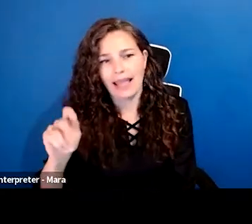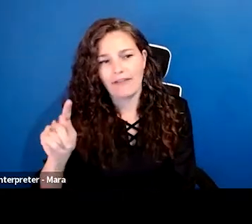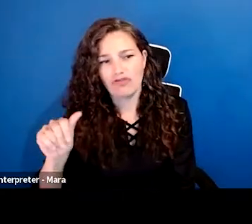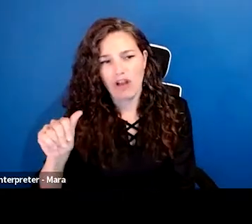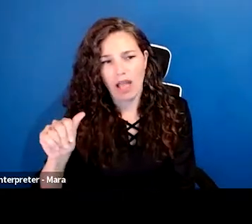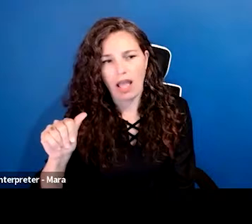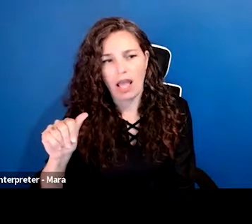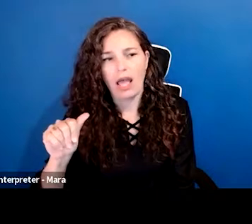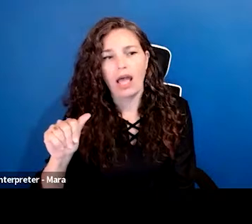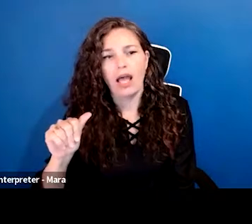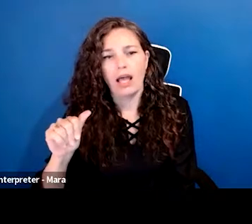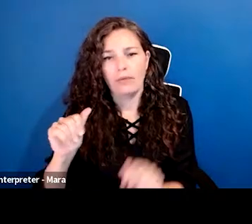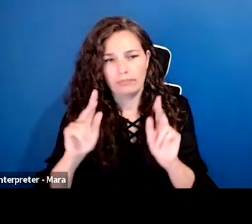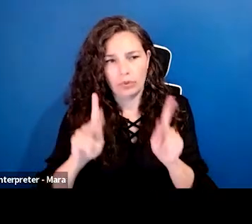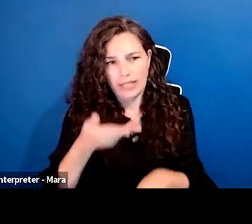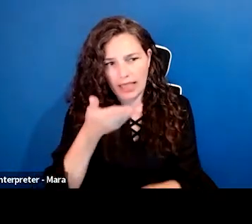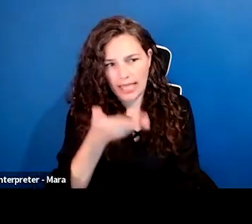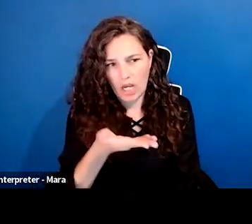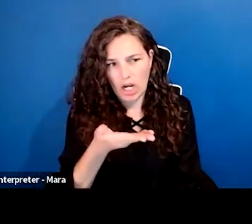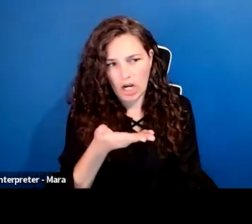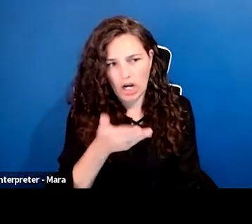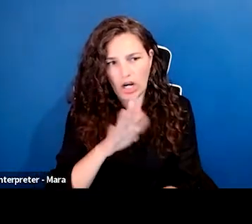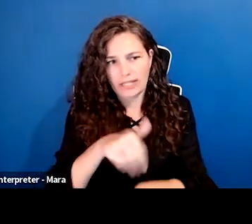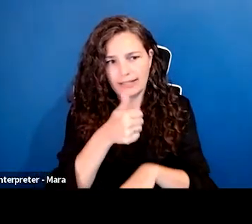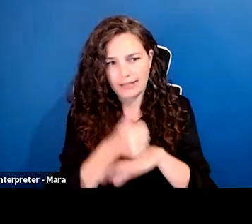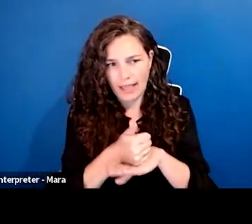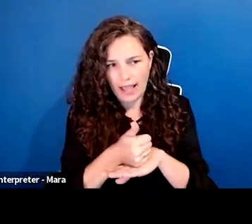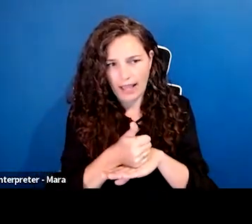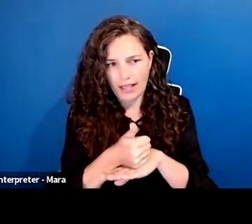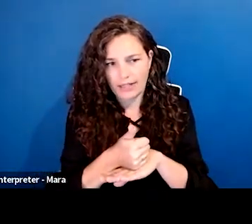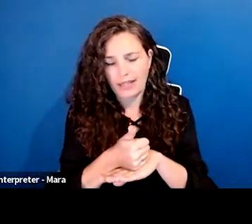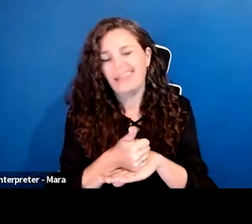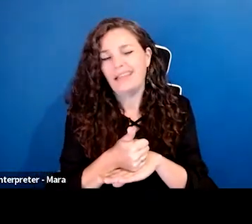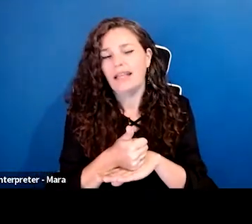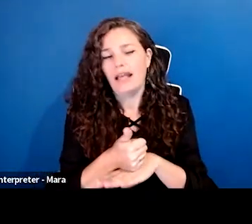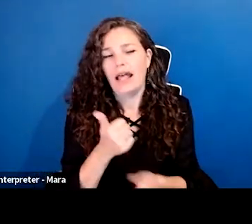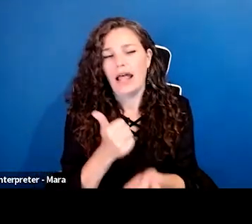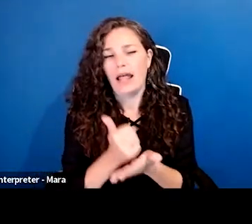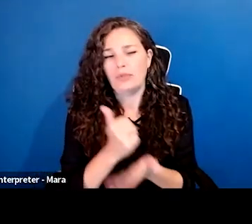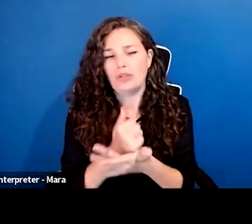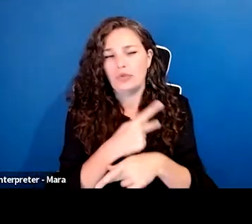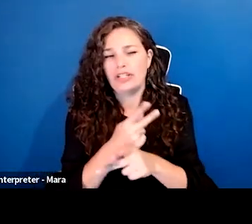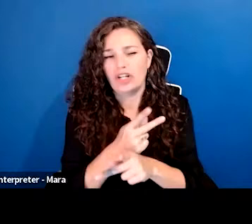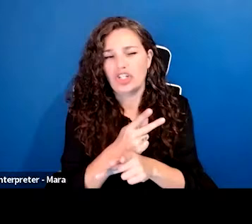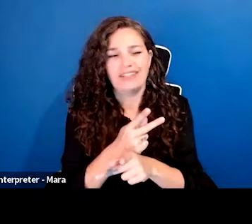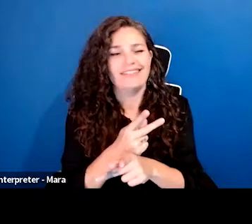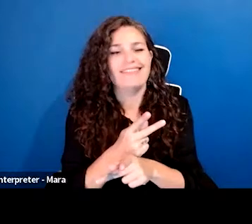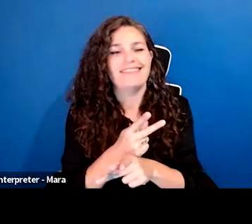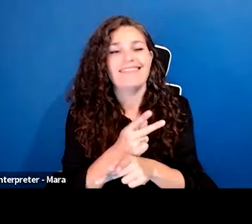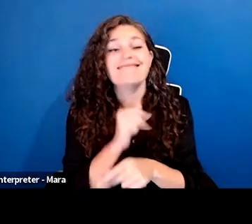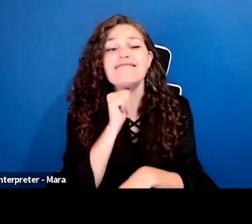deters producers productions from breaking the rules. This is a bonafide fact.